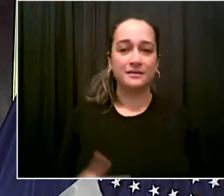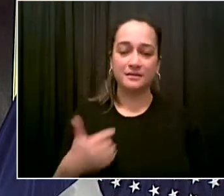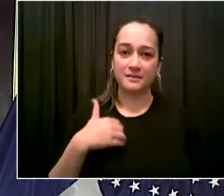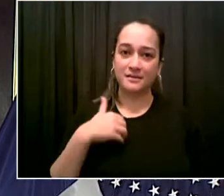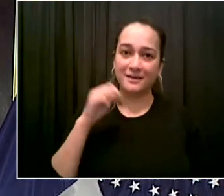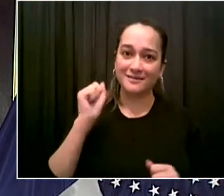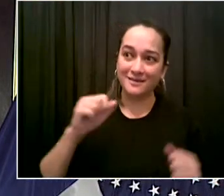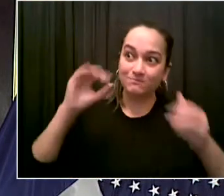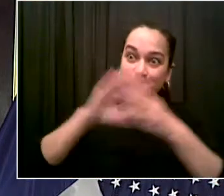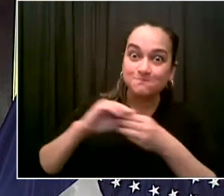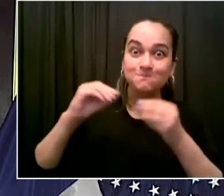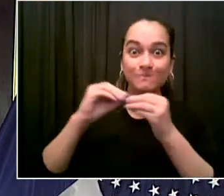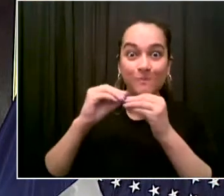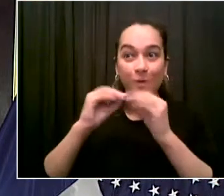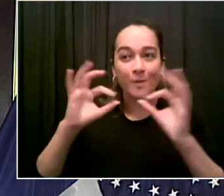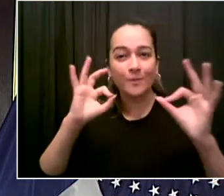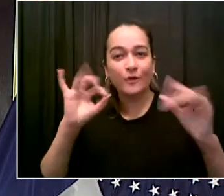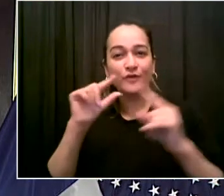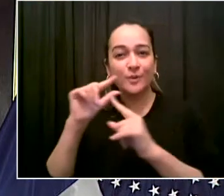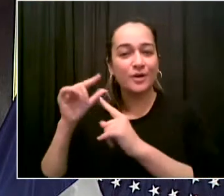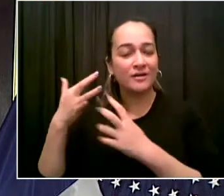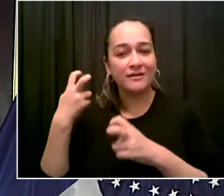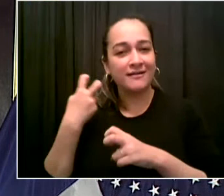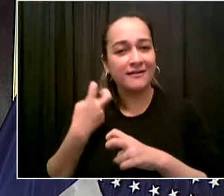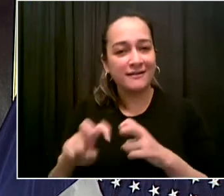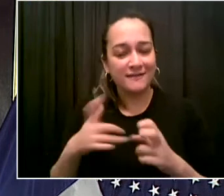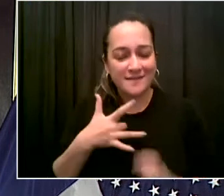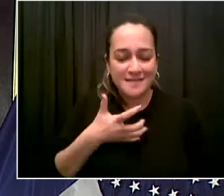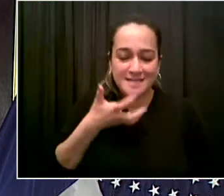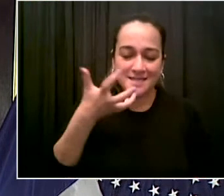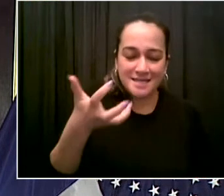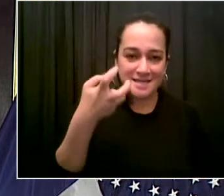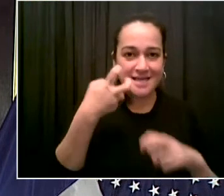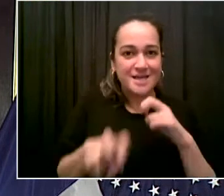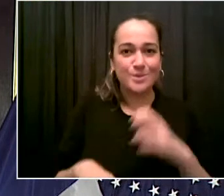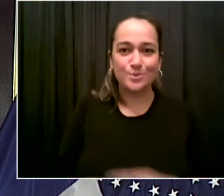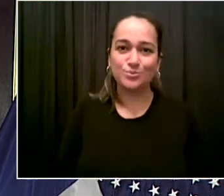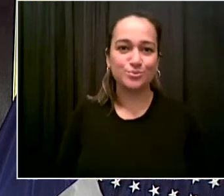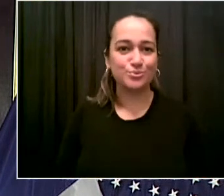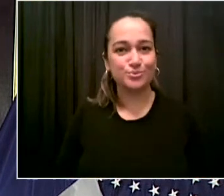THE QUESTION AND I LOOK FORWARD TO DOING MORE FOR THE CITY.